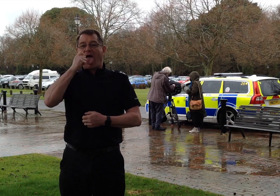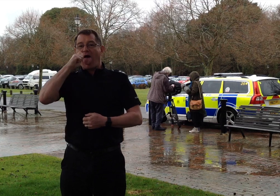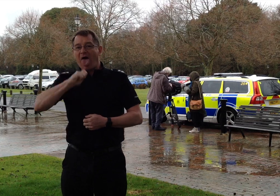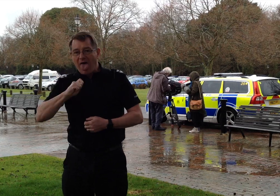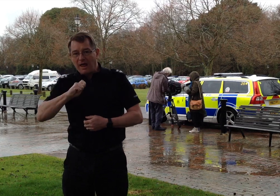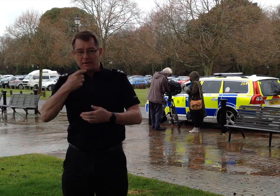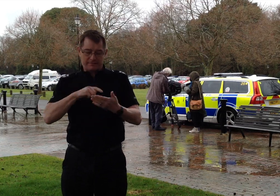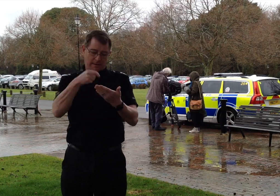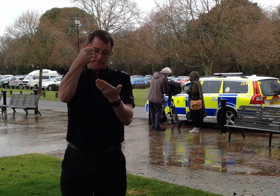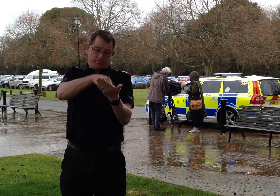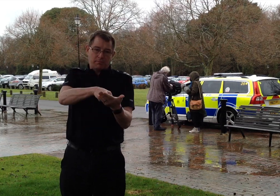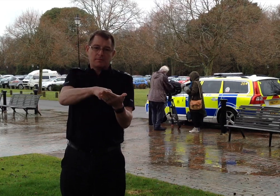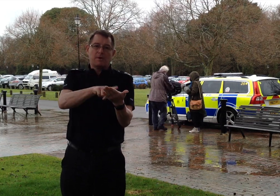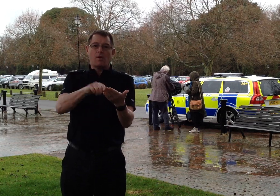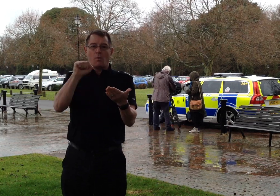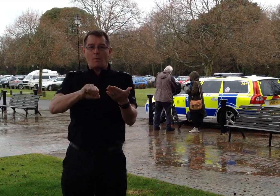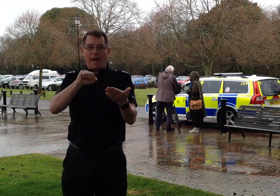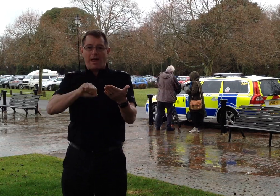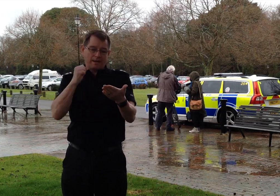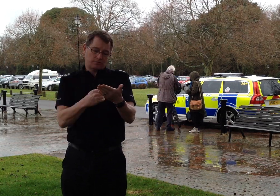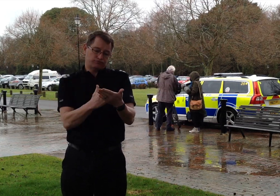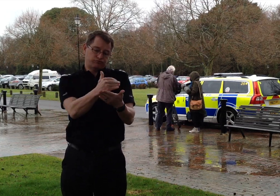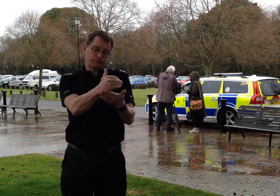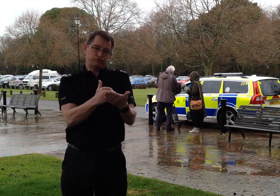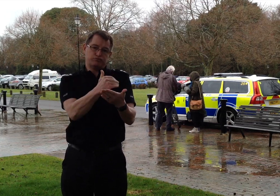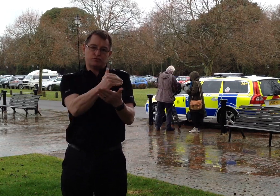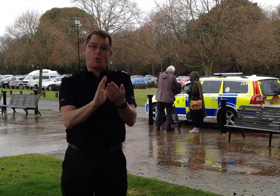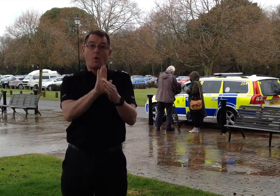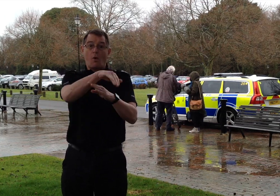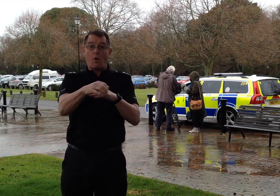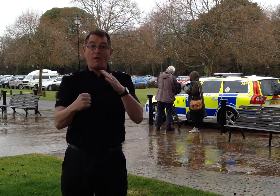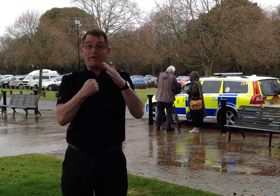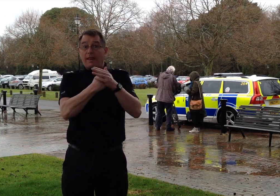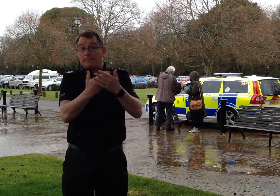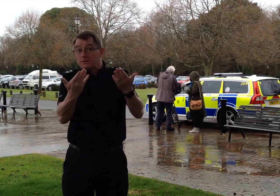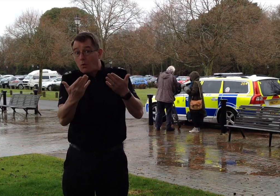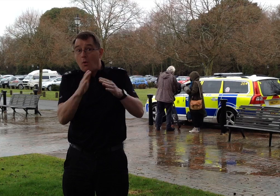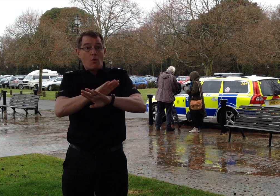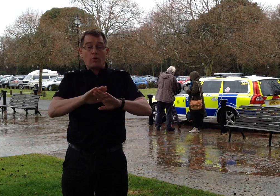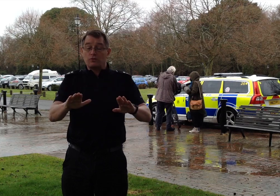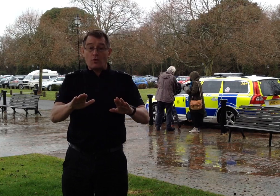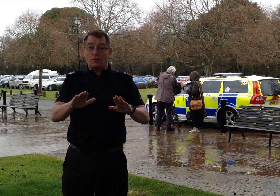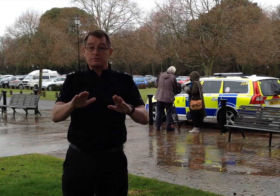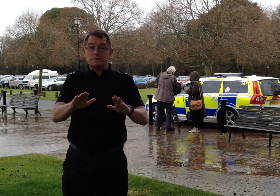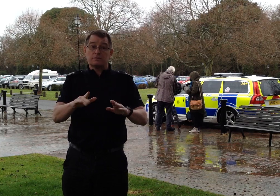to conduct the mouth swab test to see if over the limit or not